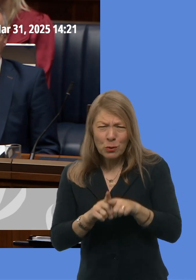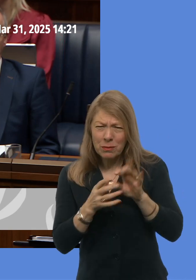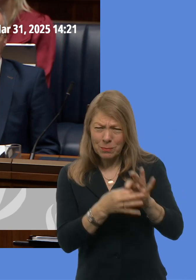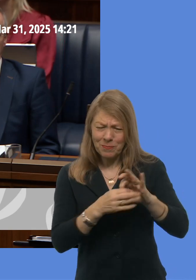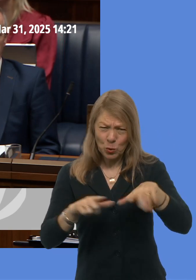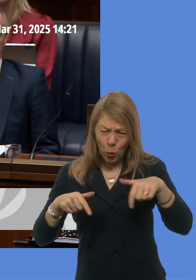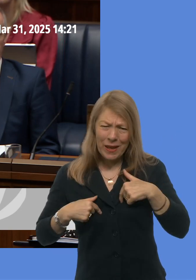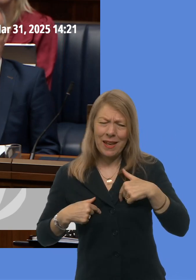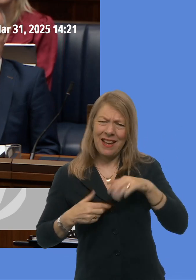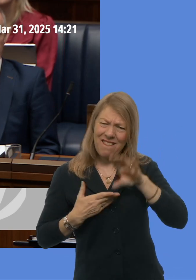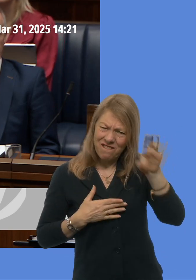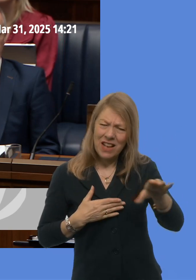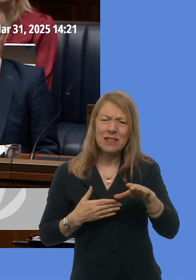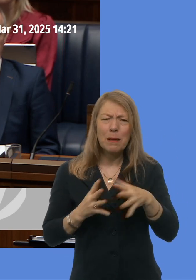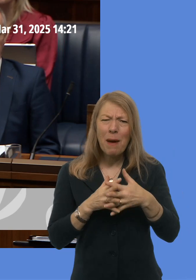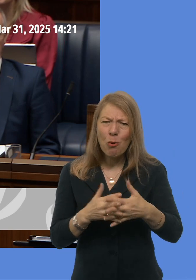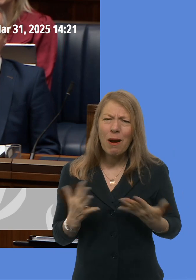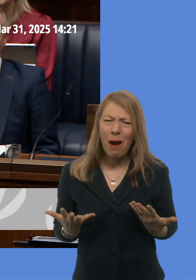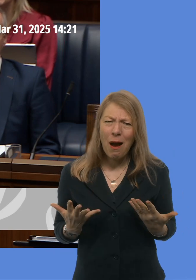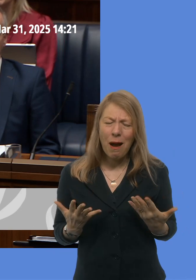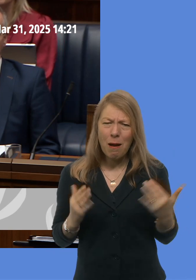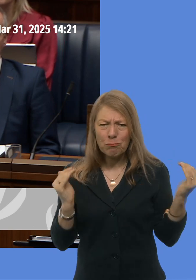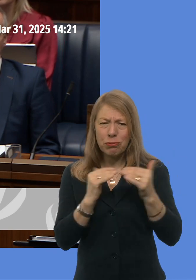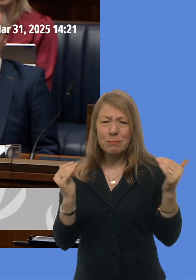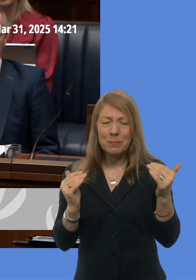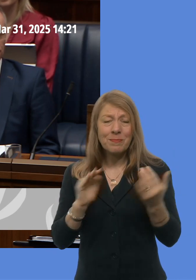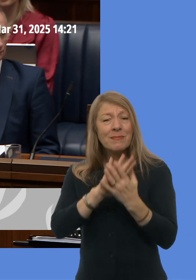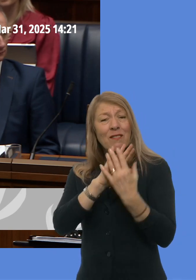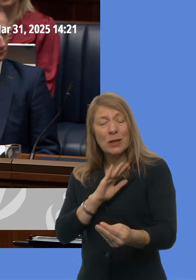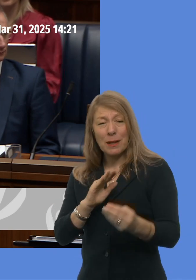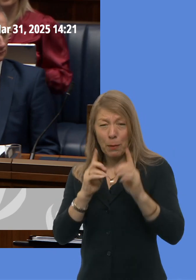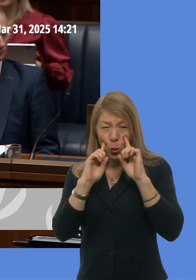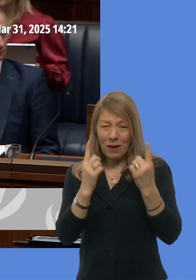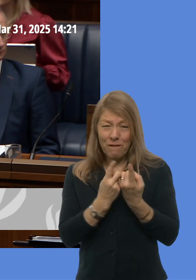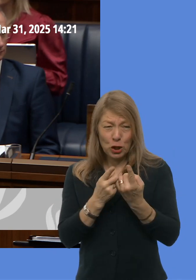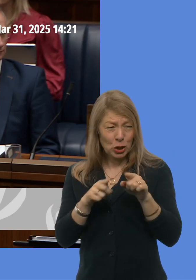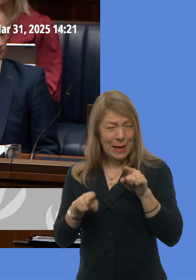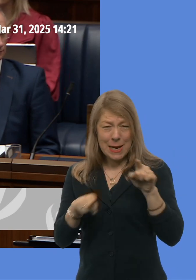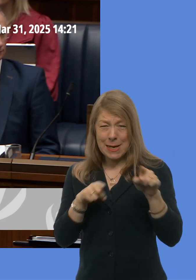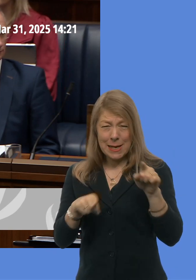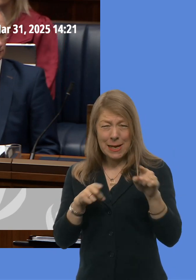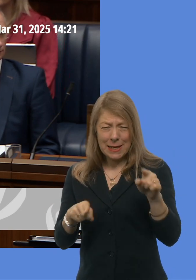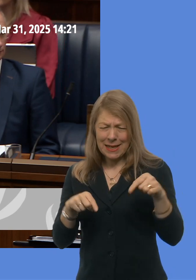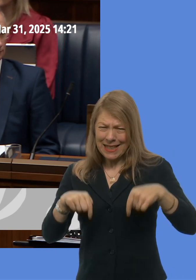We have many examples, particularly through universities, in the space of creativity, innovation and research in